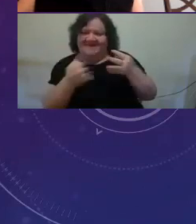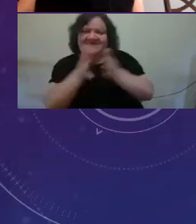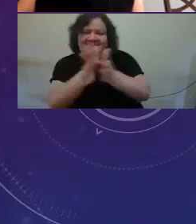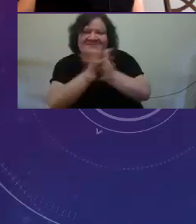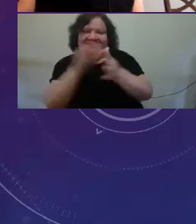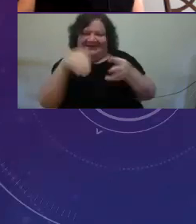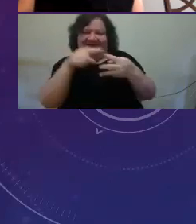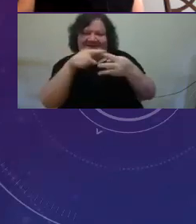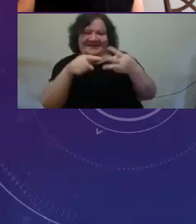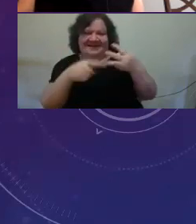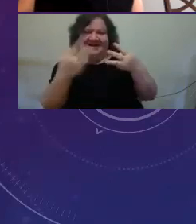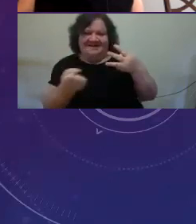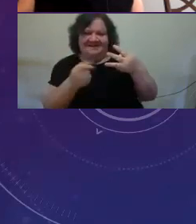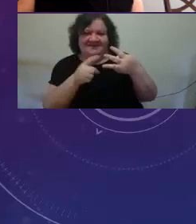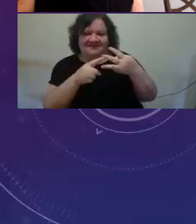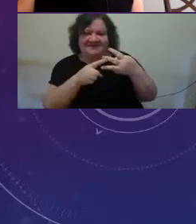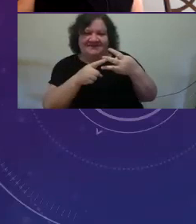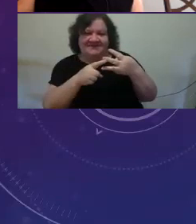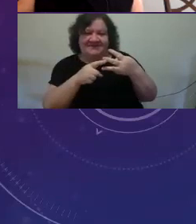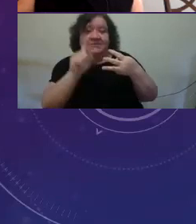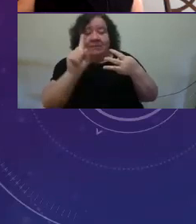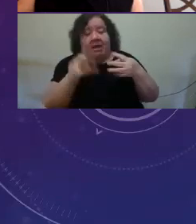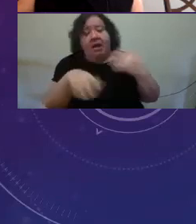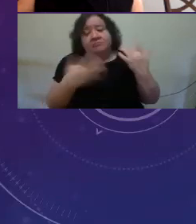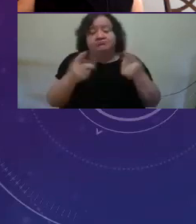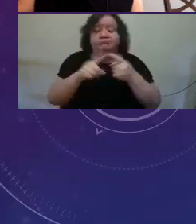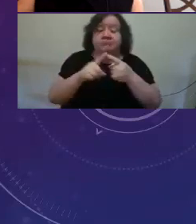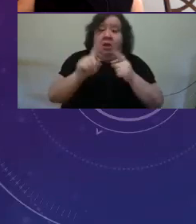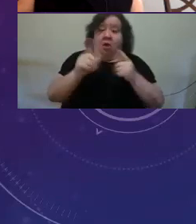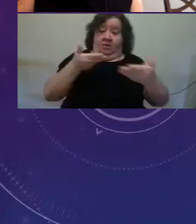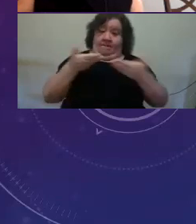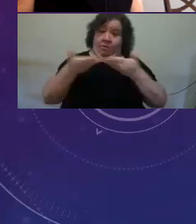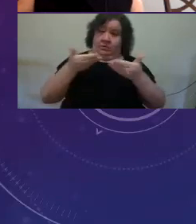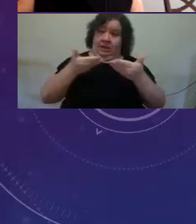interpreters around the world are familiar with how to do tactile sign